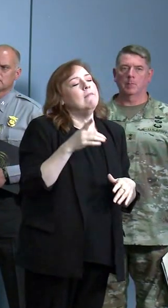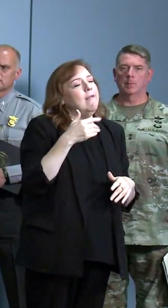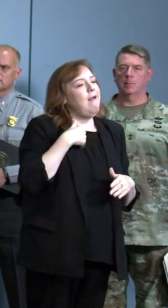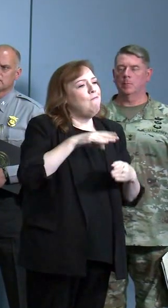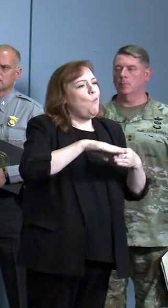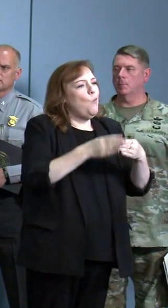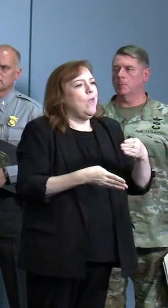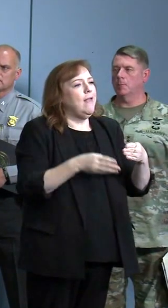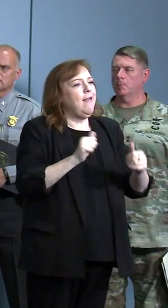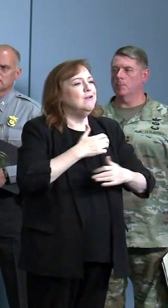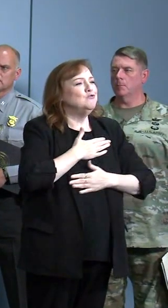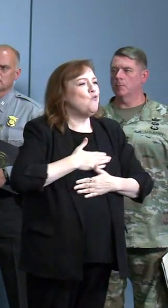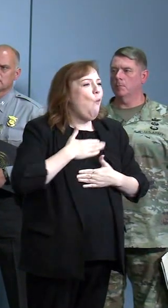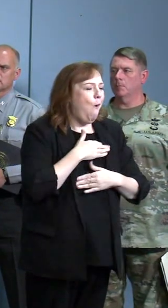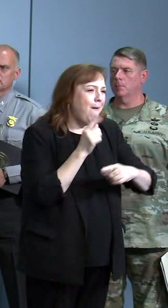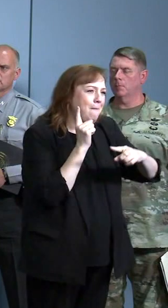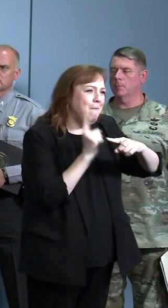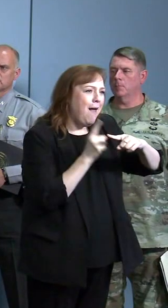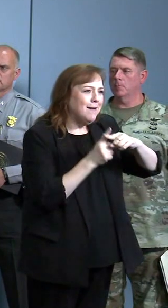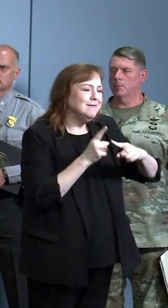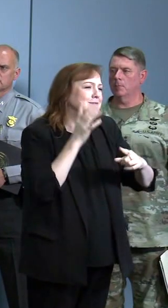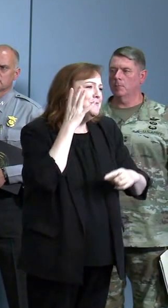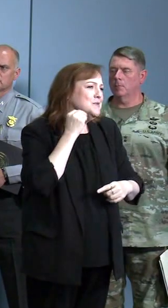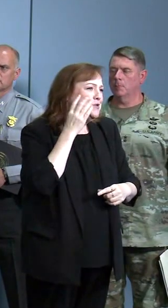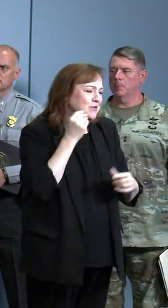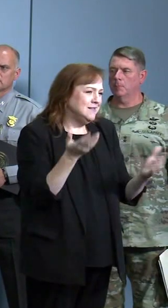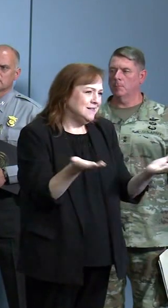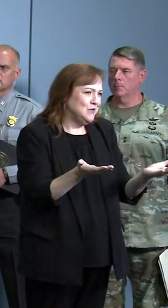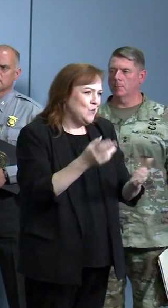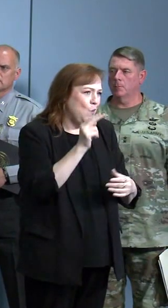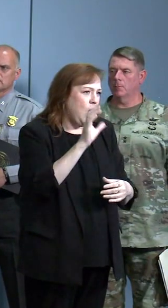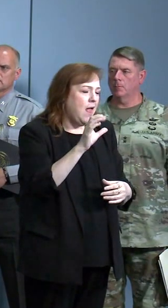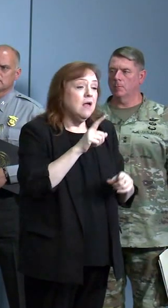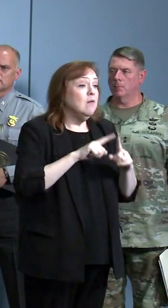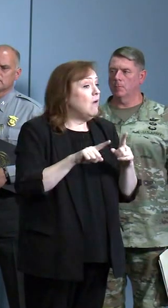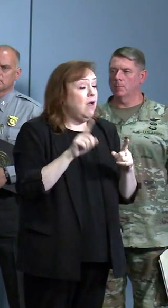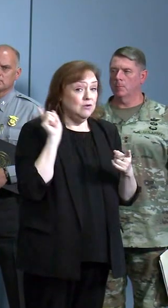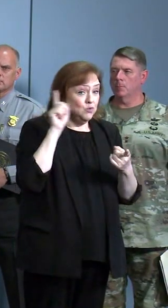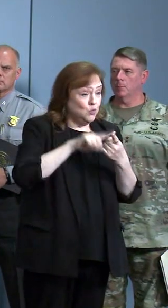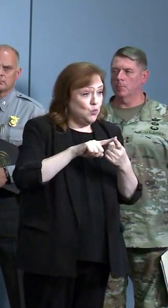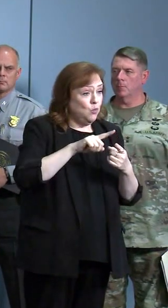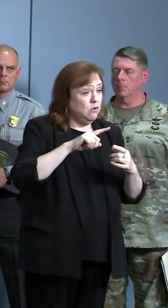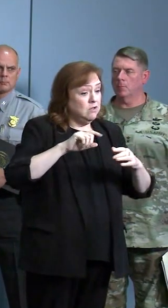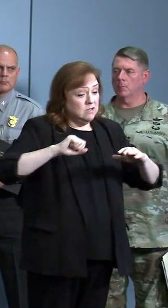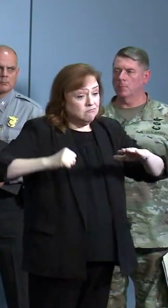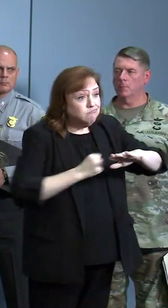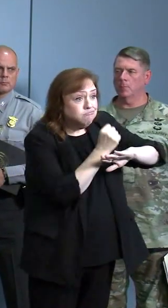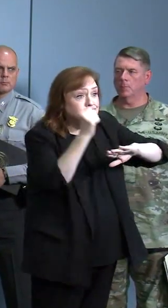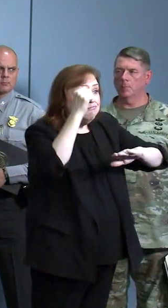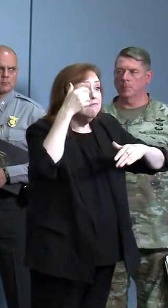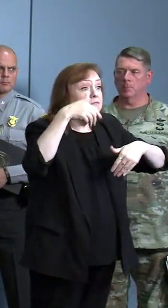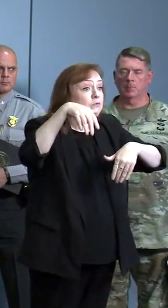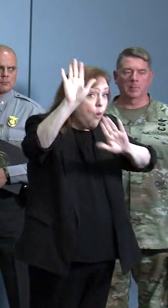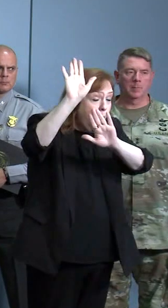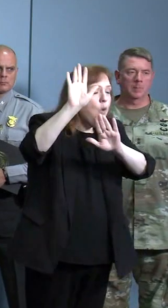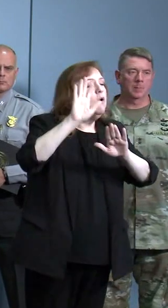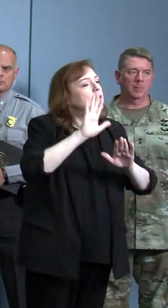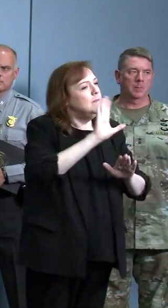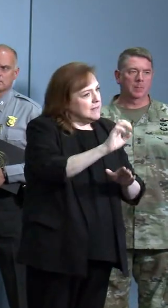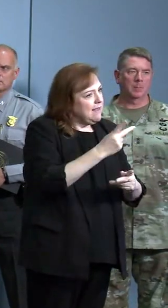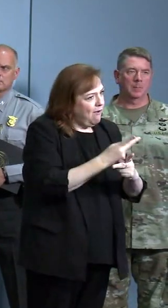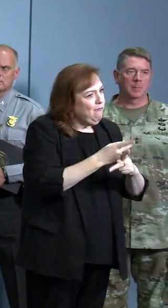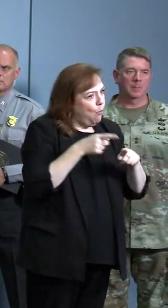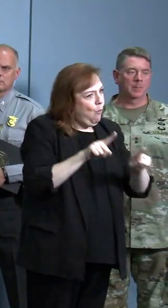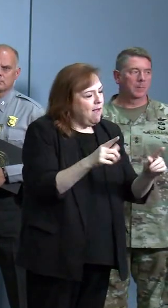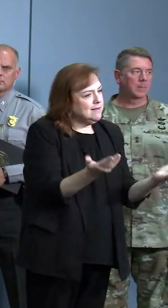be positive. But until this